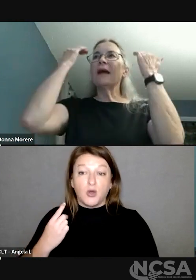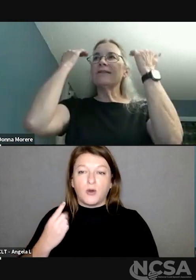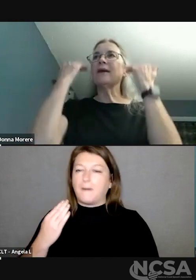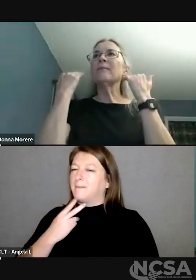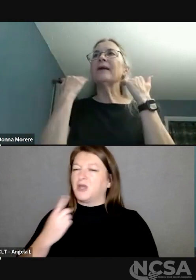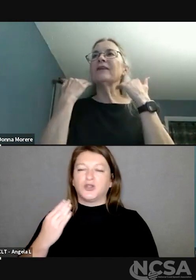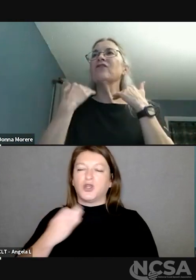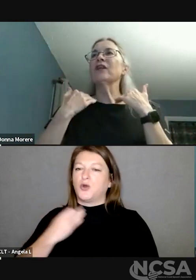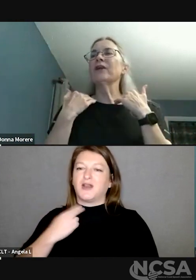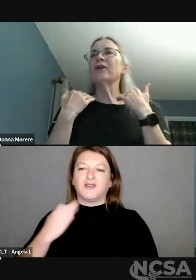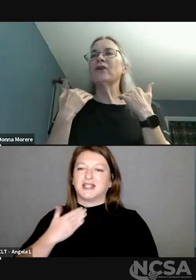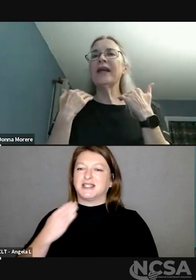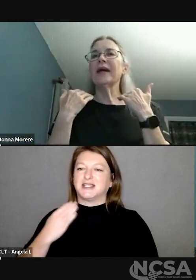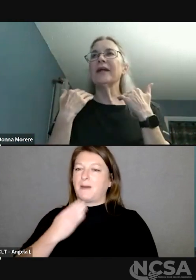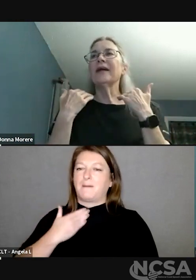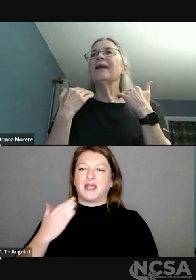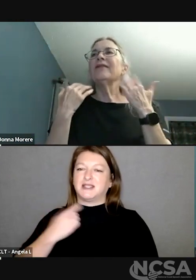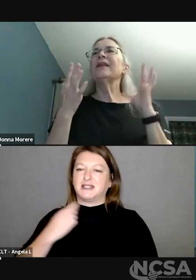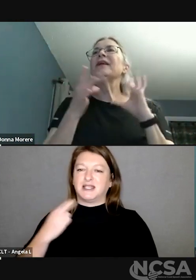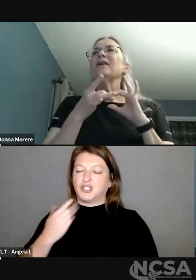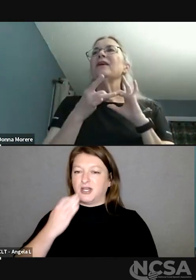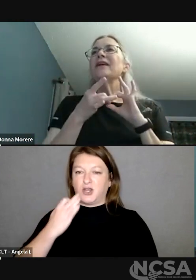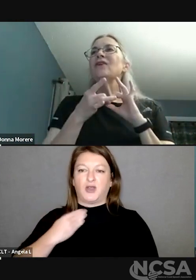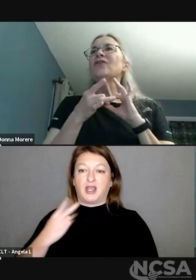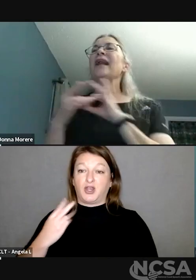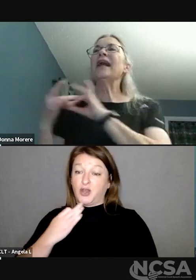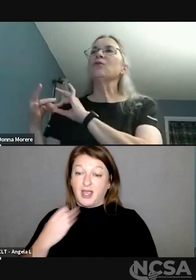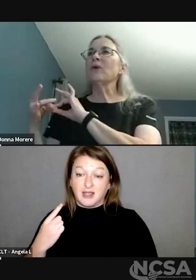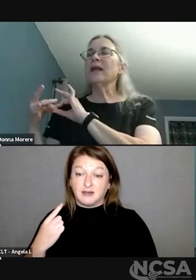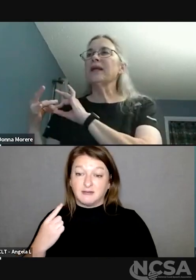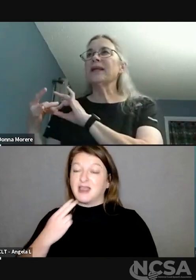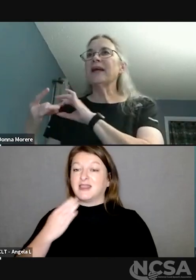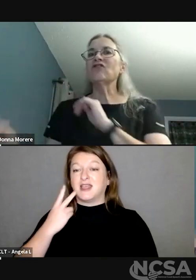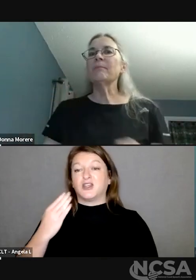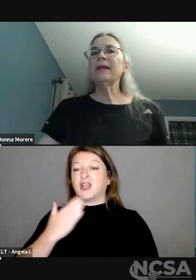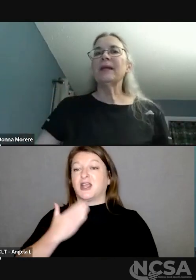that sound based dictionary in your head, then you're not able to readily attach to meaning,